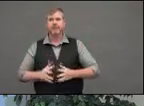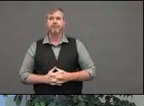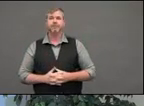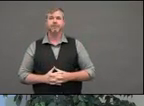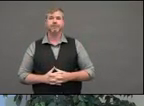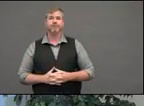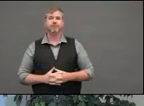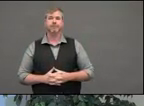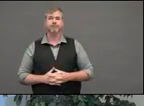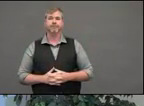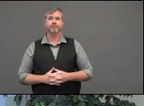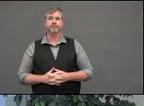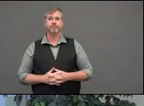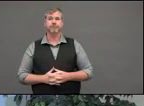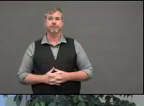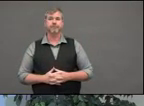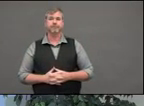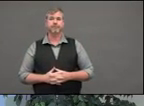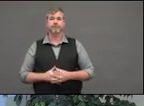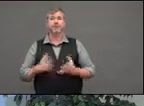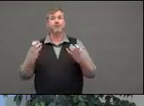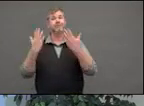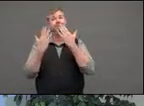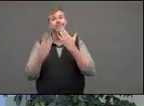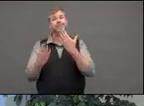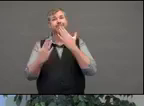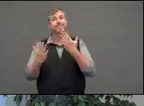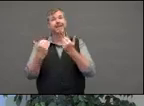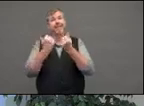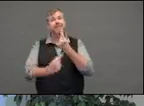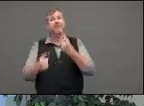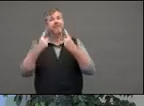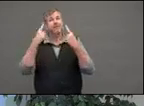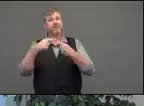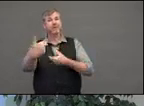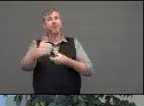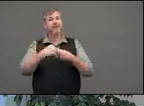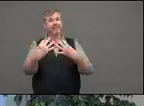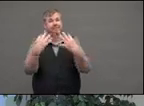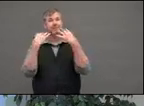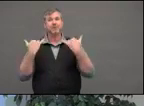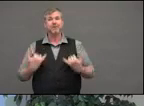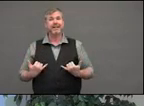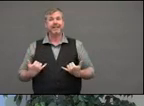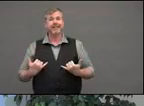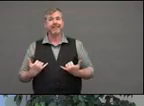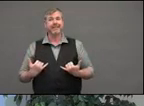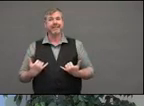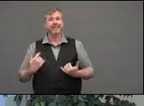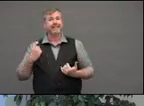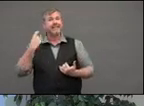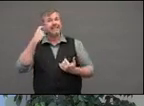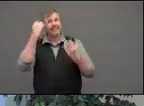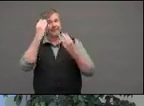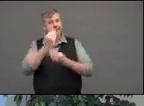joining us today for the latest information on COVID-19 and testing please visit the county's COVID-19